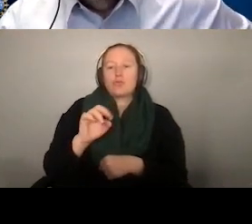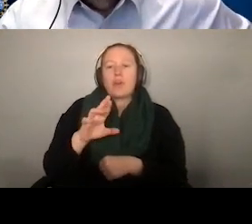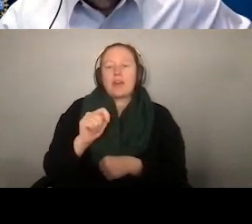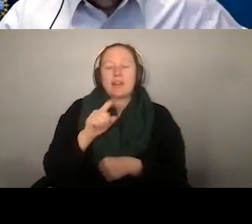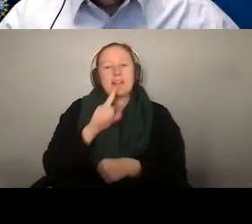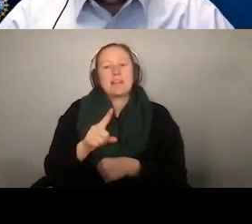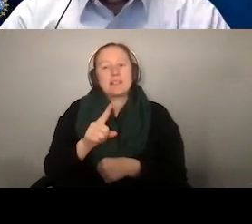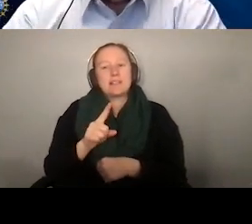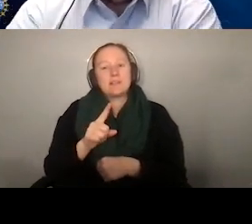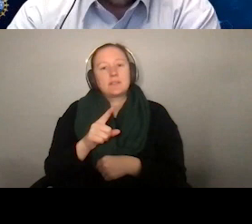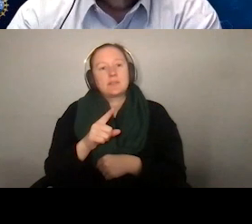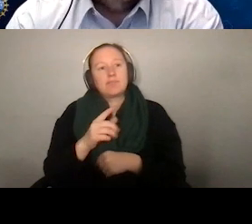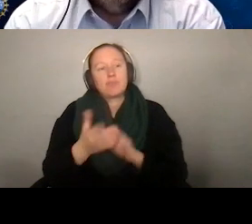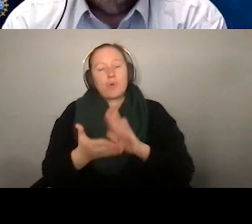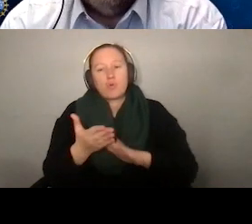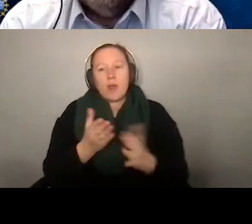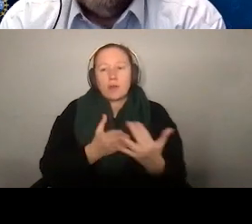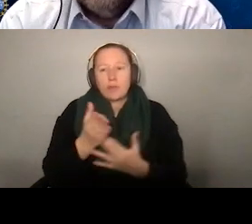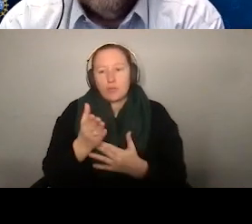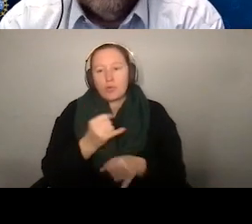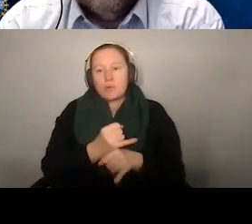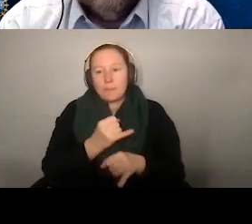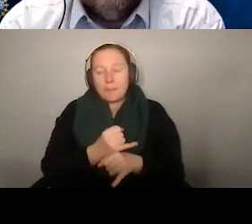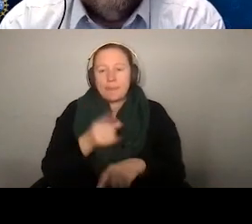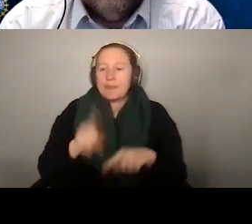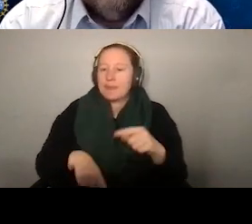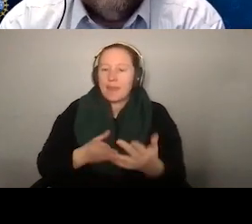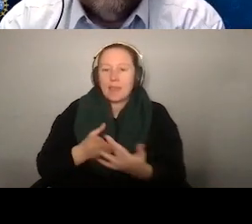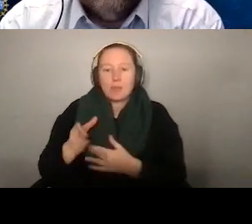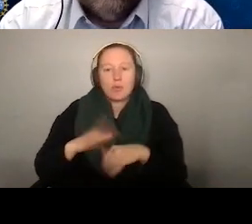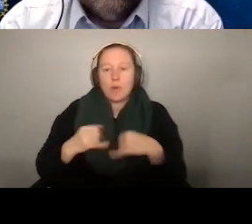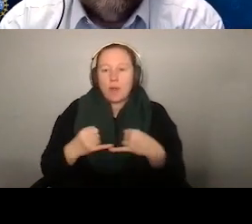It cannot be done through an online portal like pay.gov, But needs to be done directly with